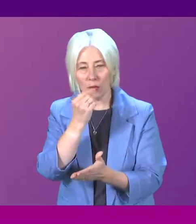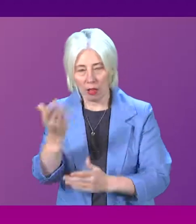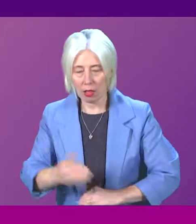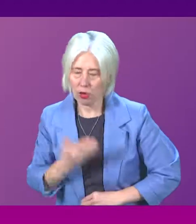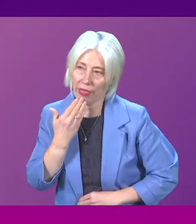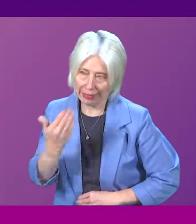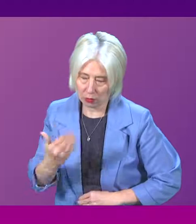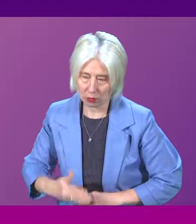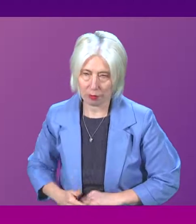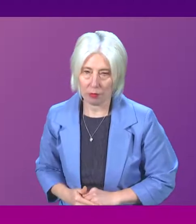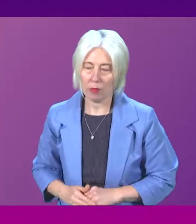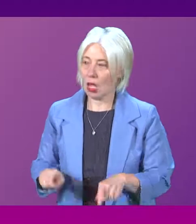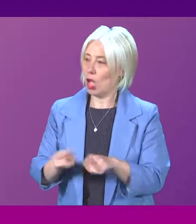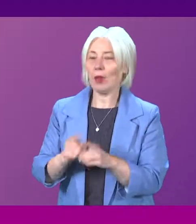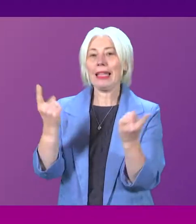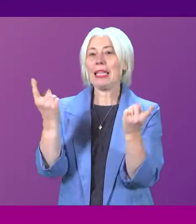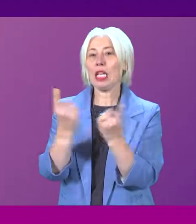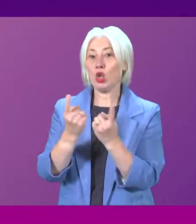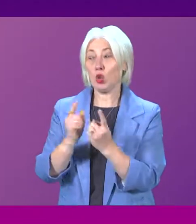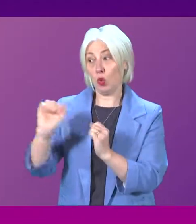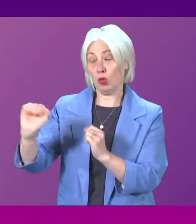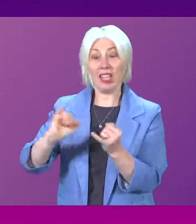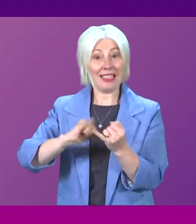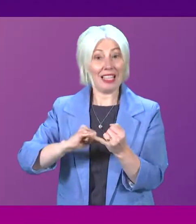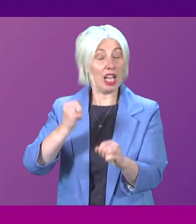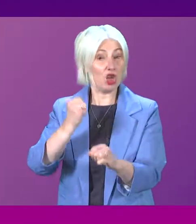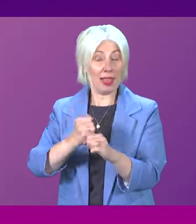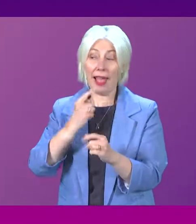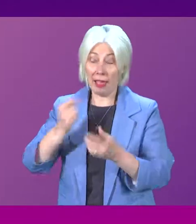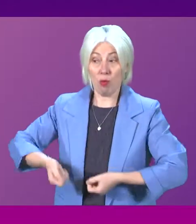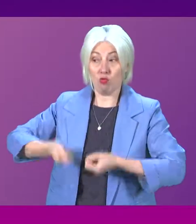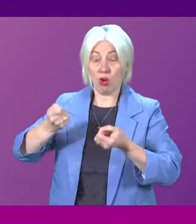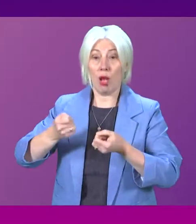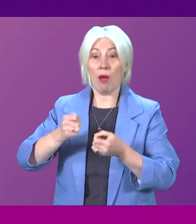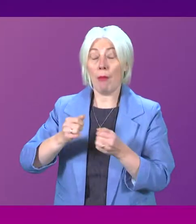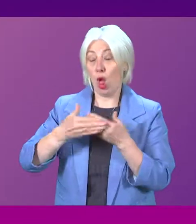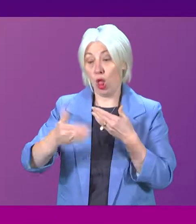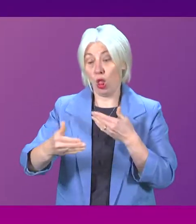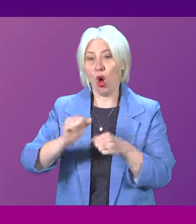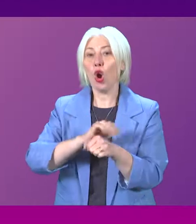All the issues that Dr Gulhane raised about long Covid are legitimate to be raised as